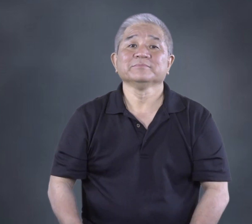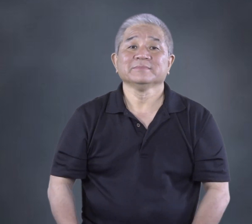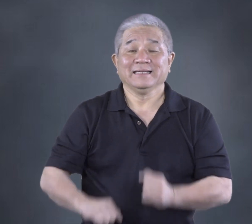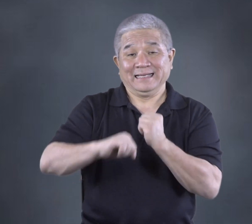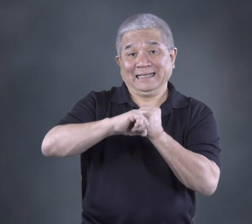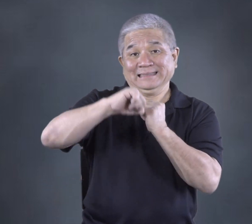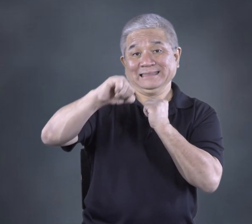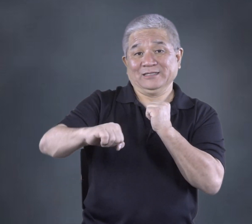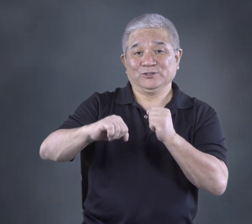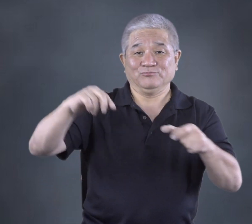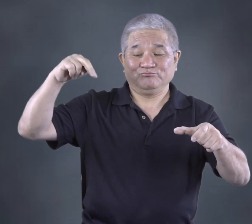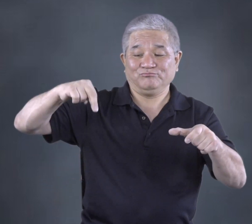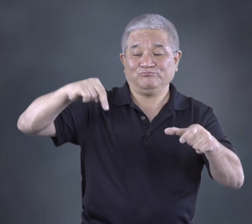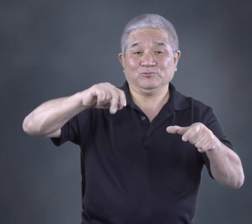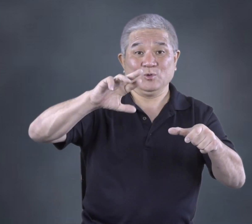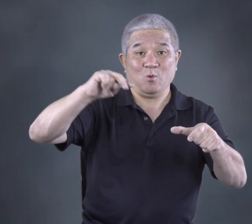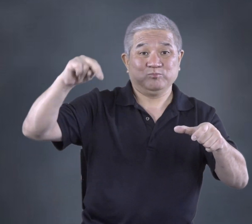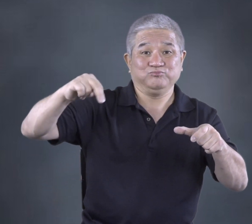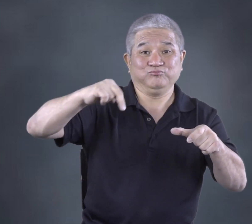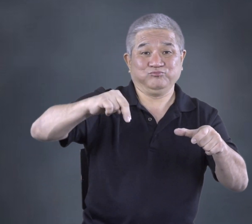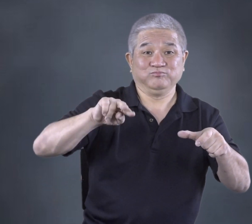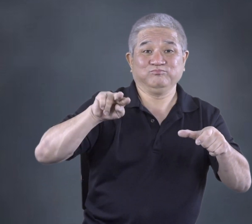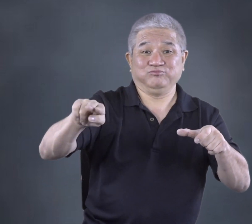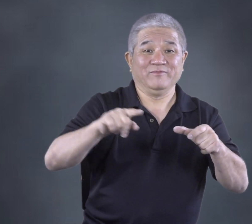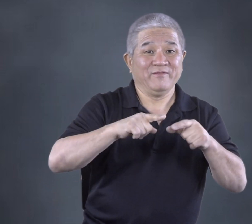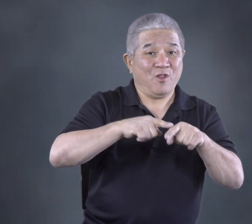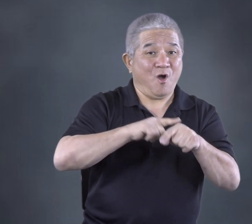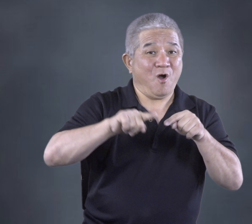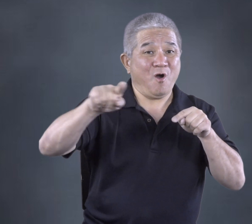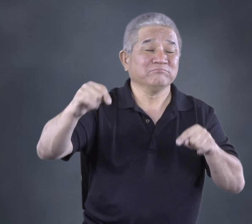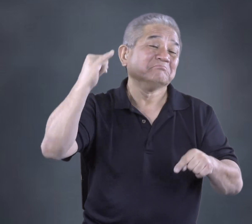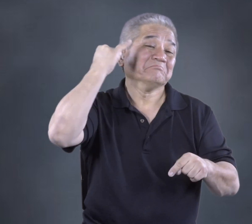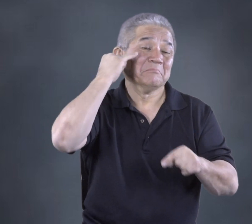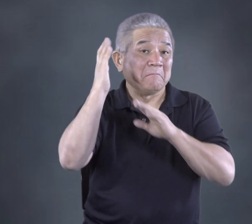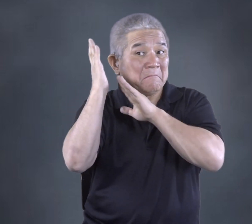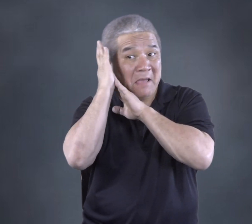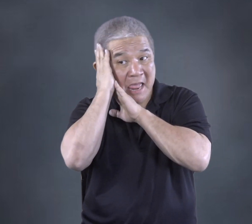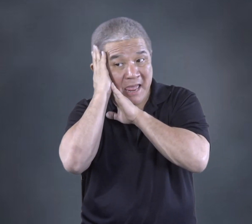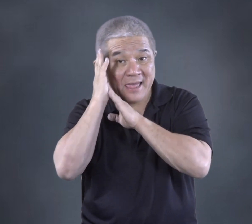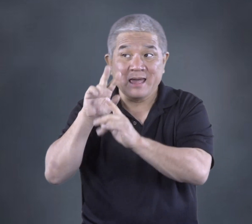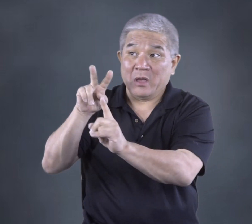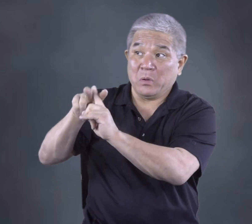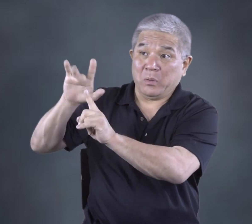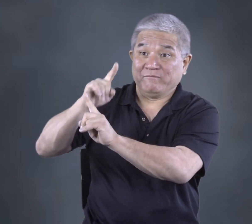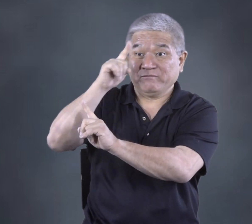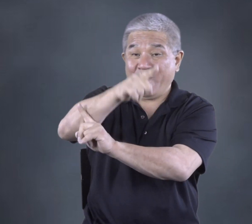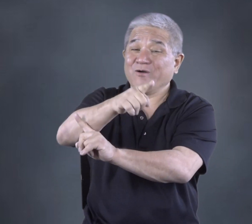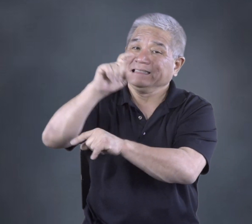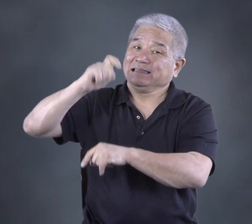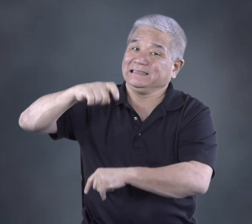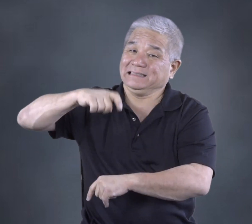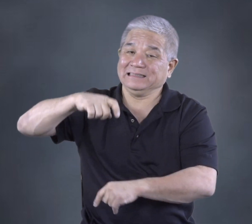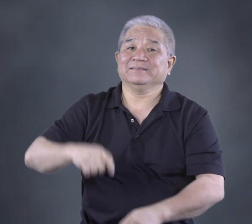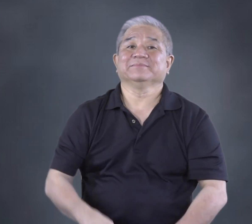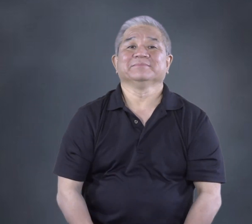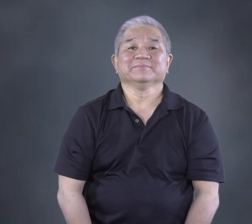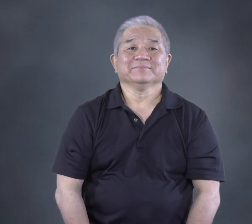An extension cord or power strip in case your bed is far from an outlet